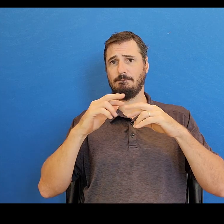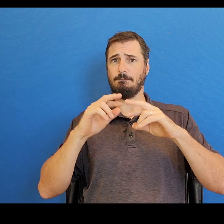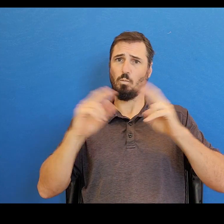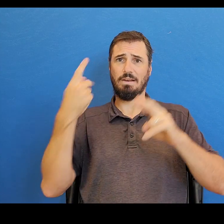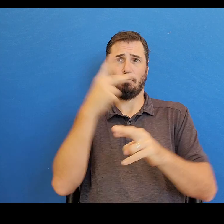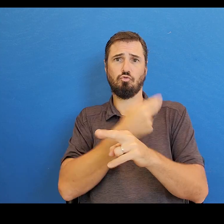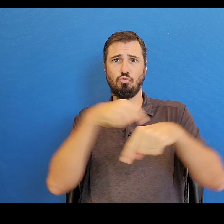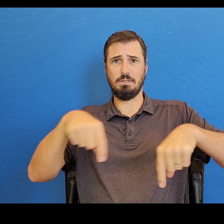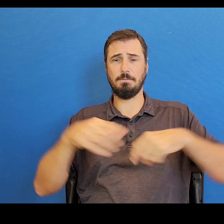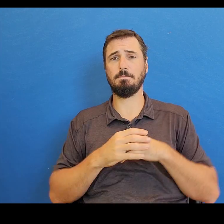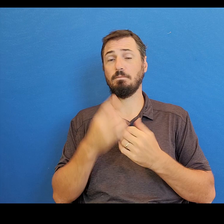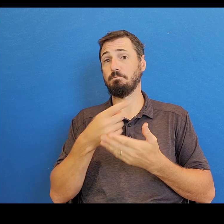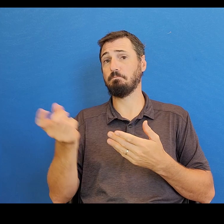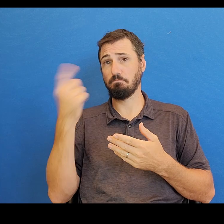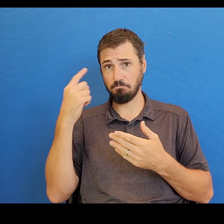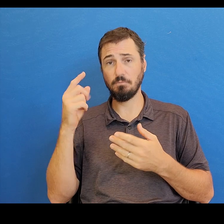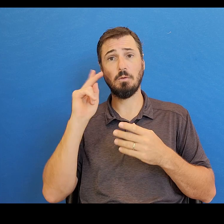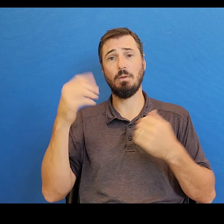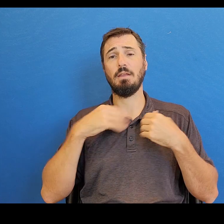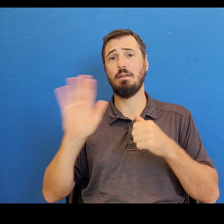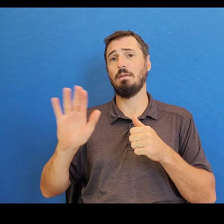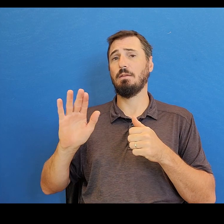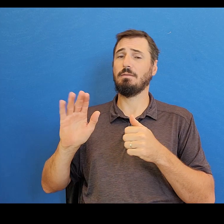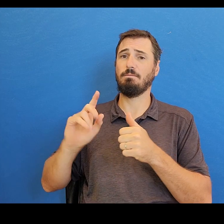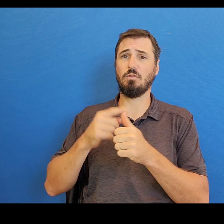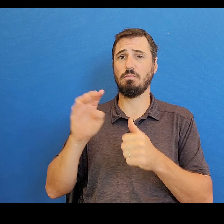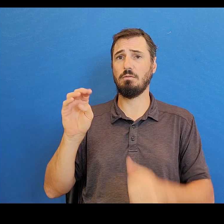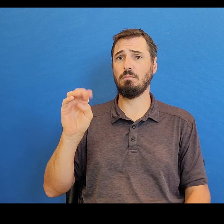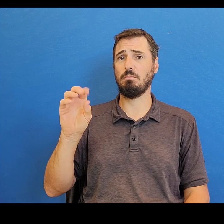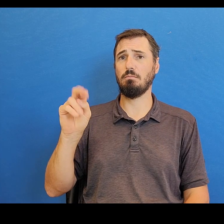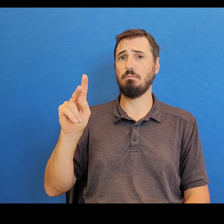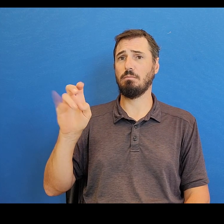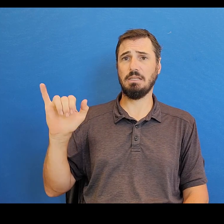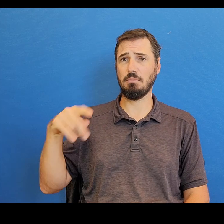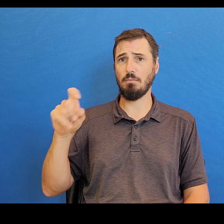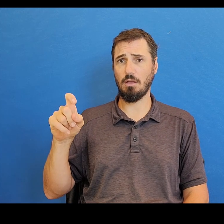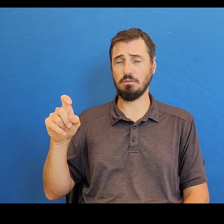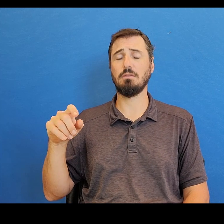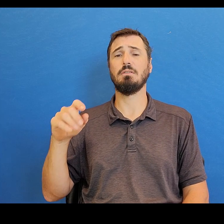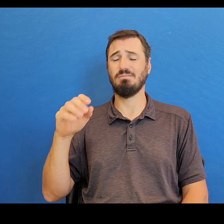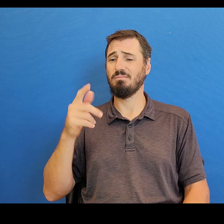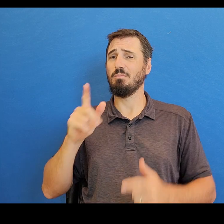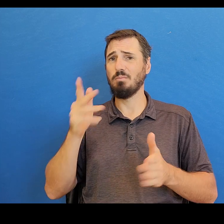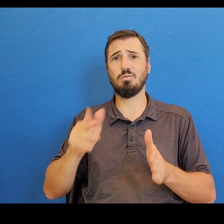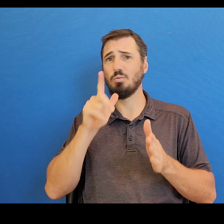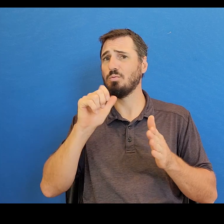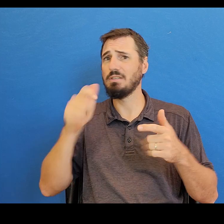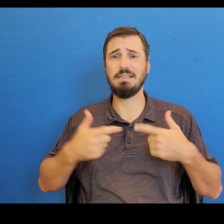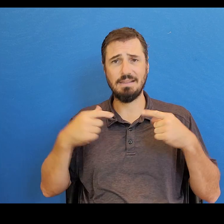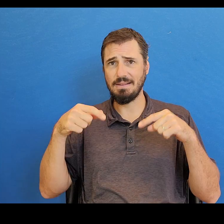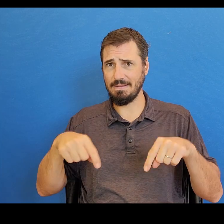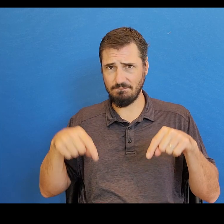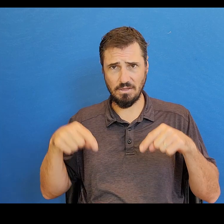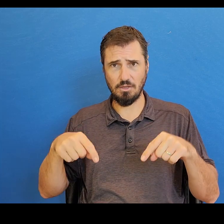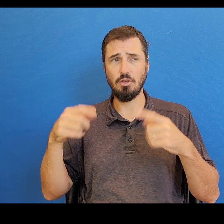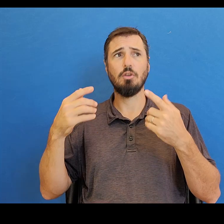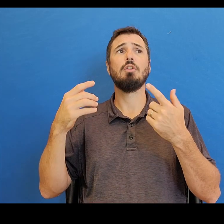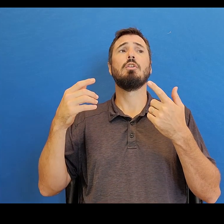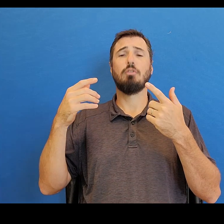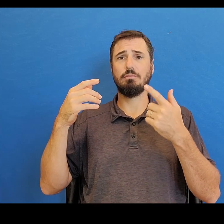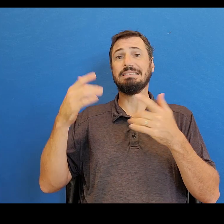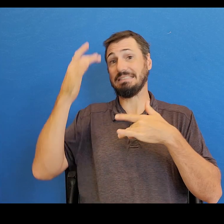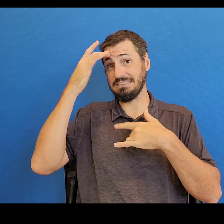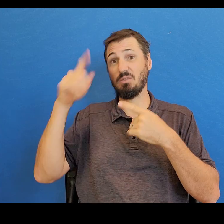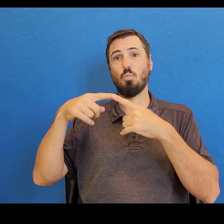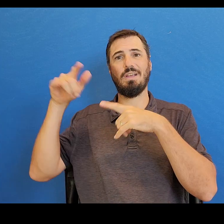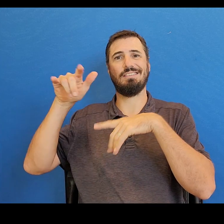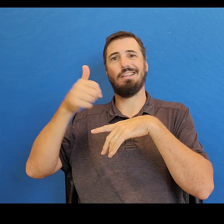Last week, Kaua‘i reported its first monkeypox case. This was a non-resident who was diagnosed on Kauaʻi and whose case is associated with travel outside of Hawaiʻi.